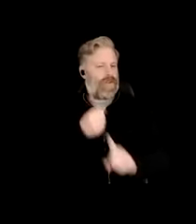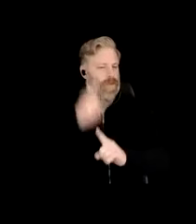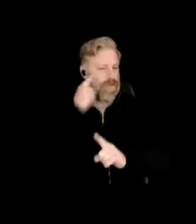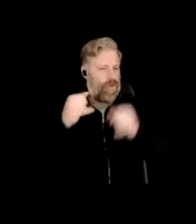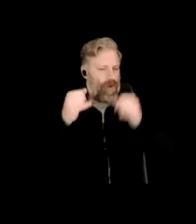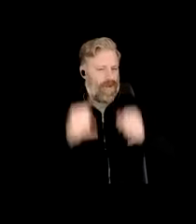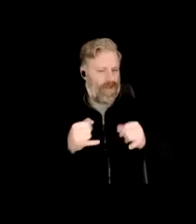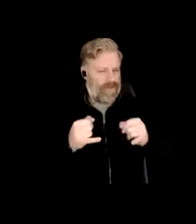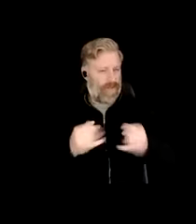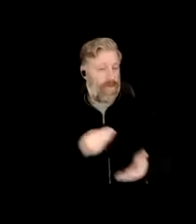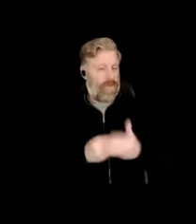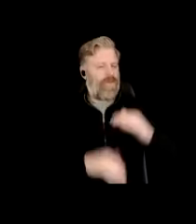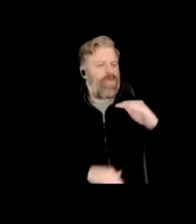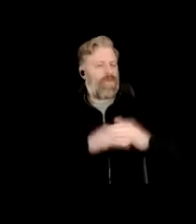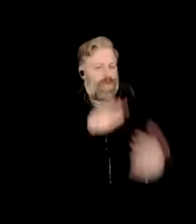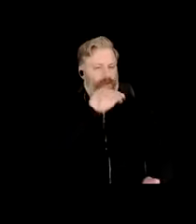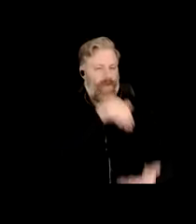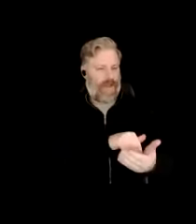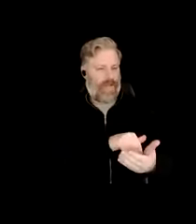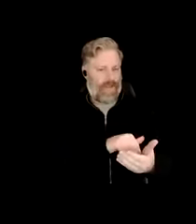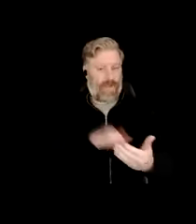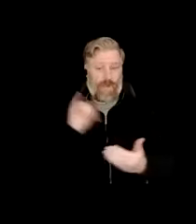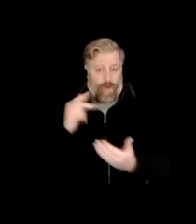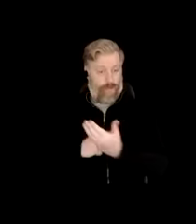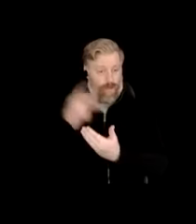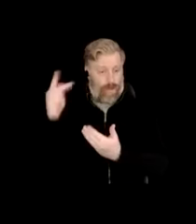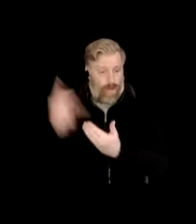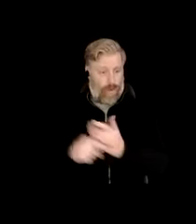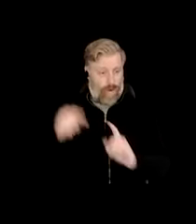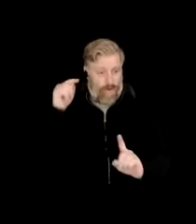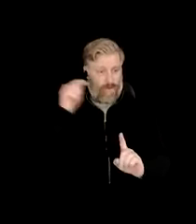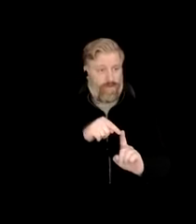And it was also a program that was for BIPOC,